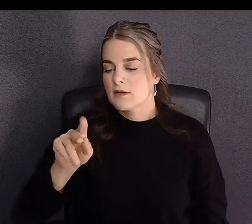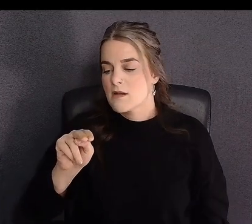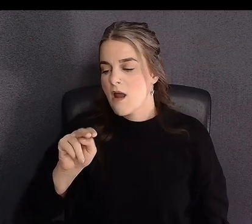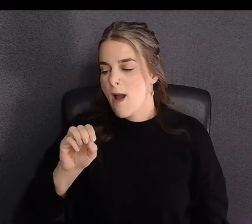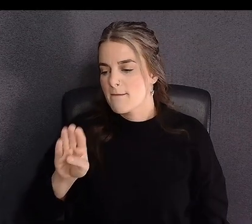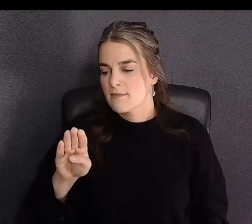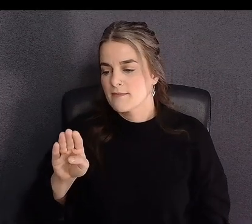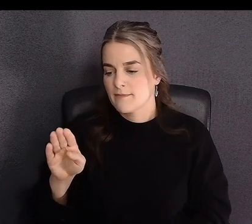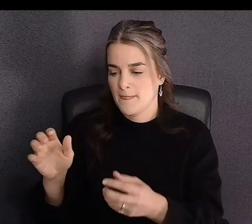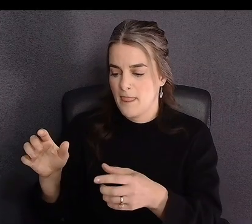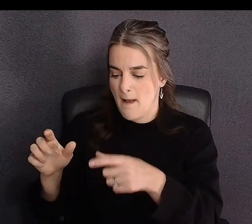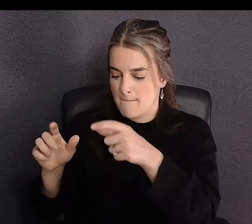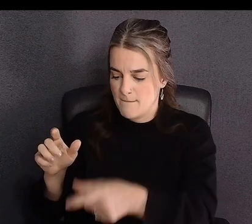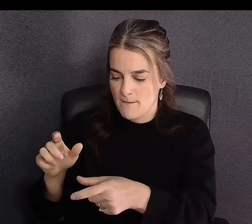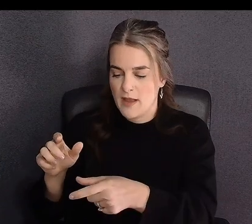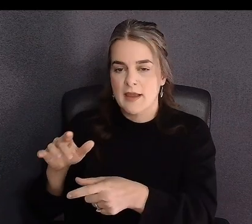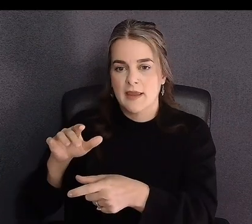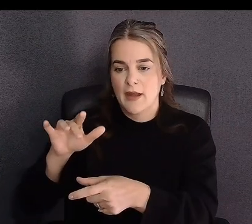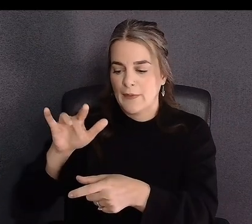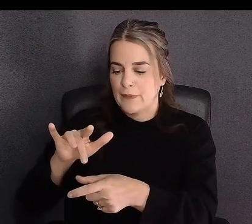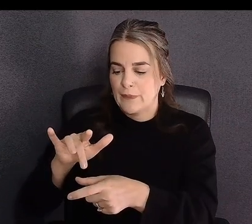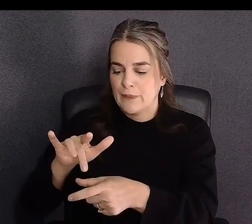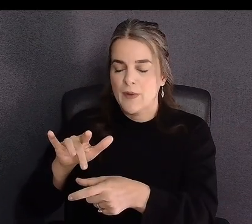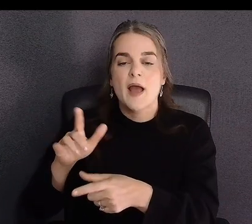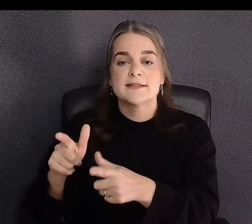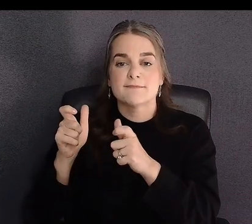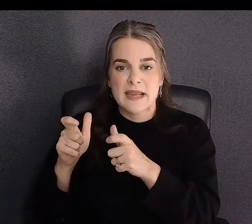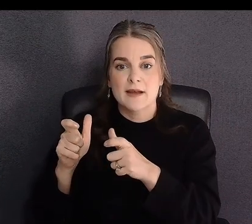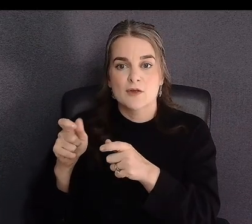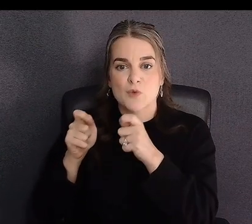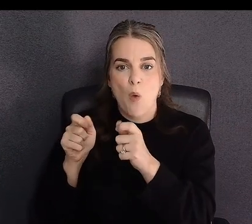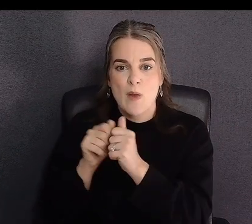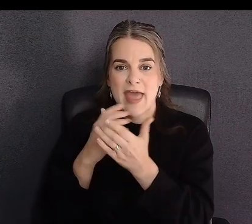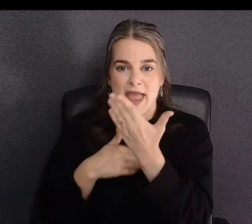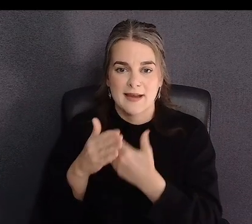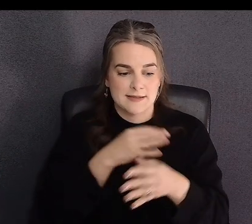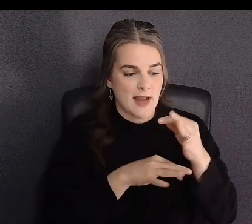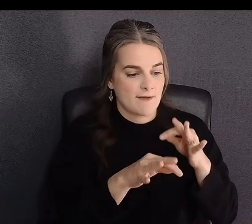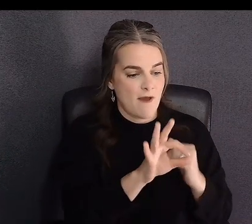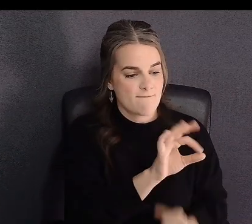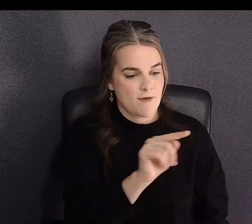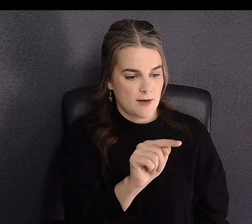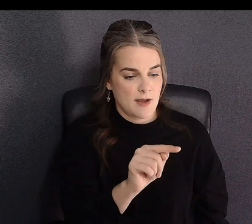controlling the speed of the wheel with your hand instead of your foot. And they actually have arm supports on the side as well